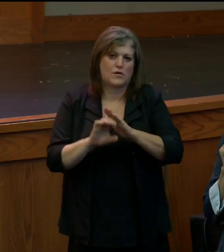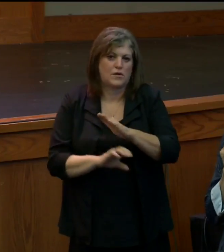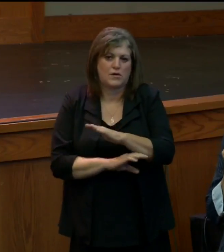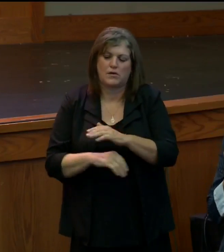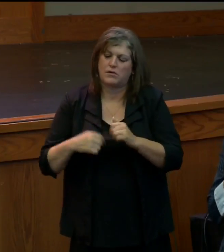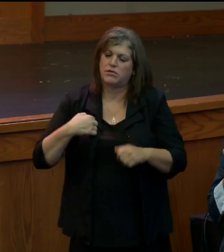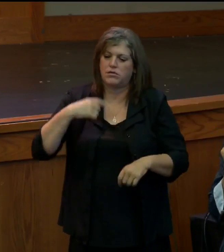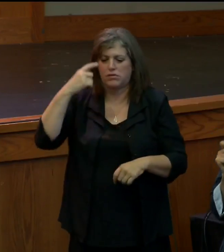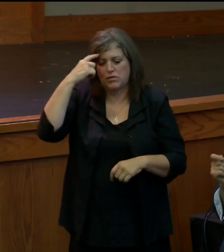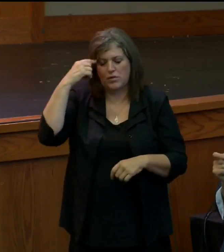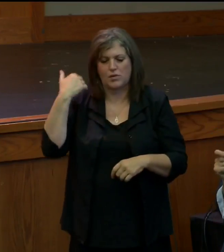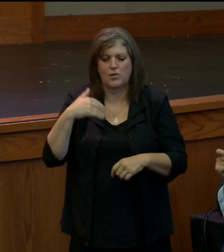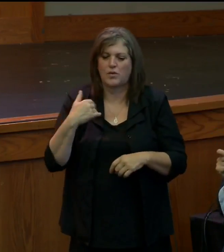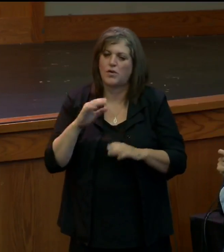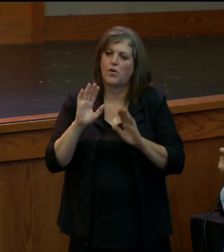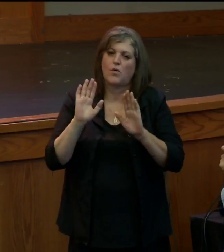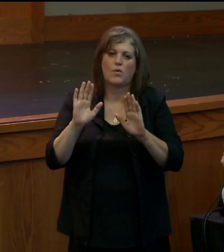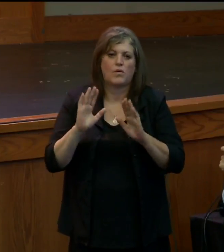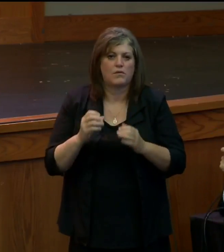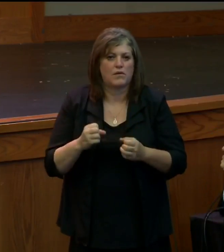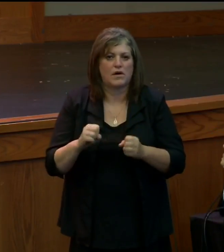I THINK THAT IT'S BEEN A TERRIFIC EFFORT IN BUILDING ON